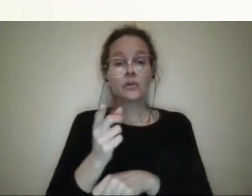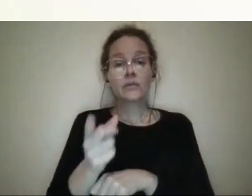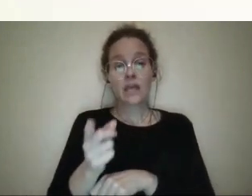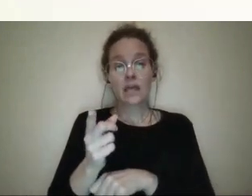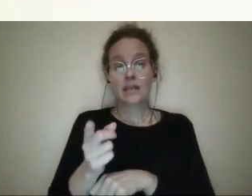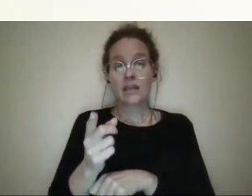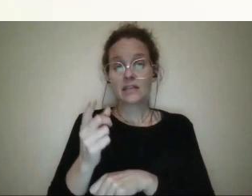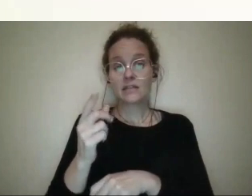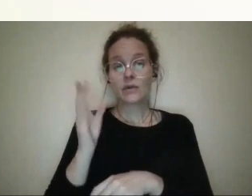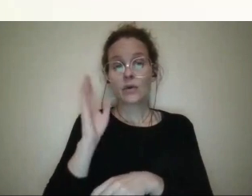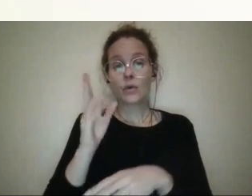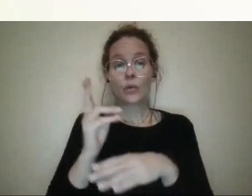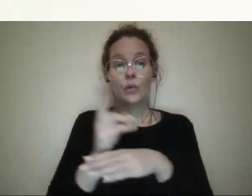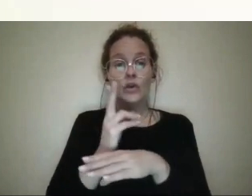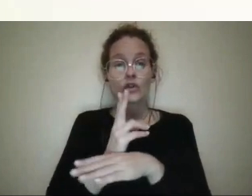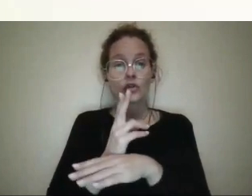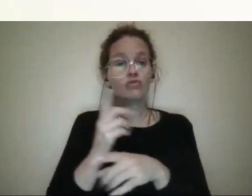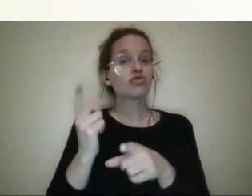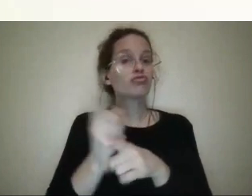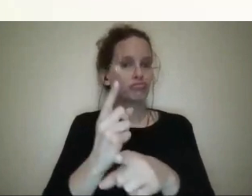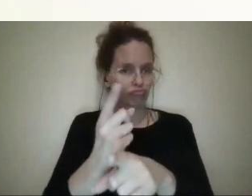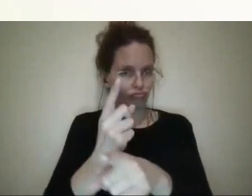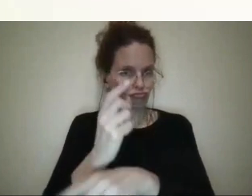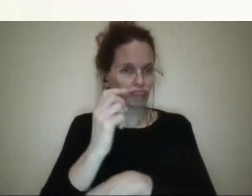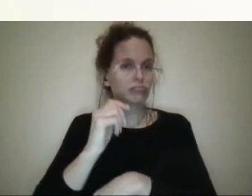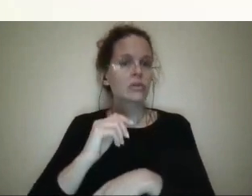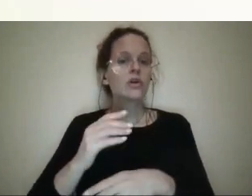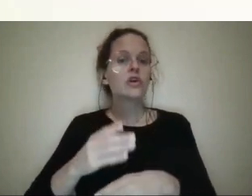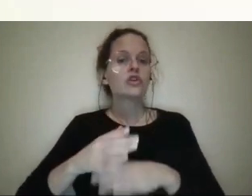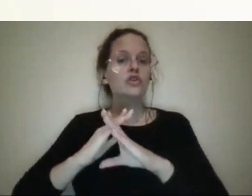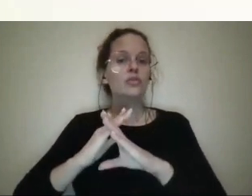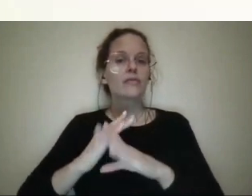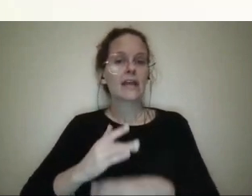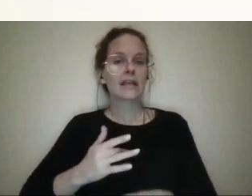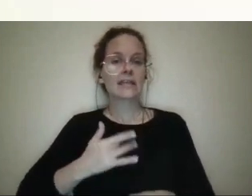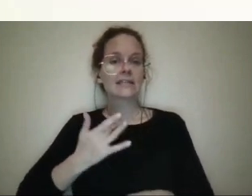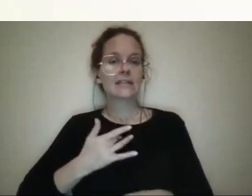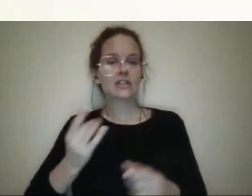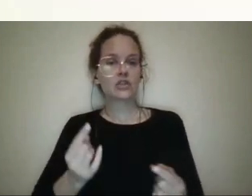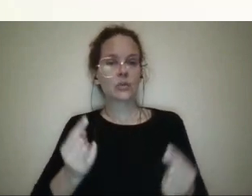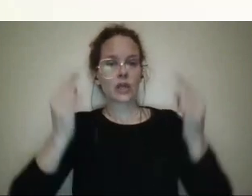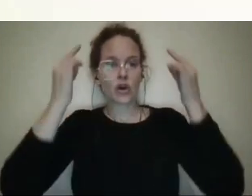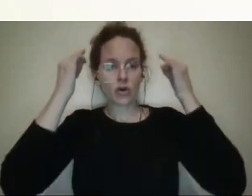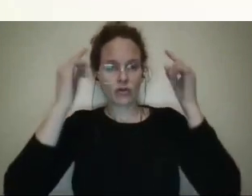to use for the child on a regular basis is to prevent sensory overload. Movement, listening,